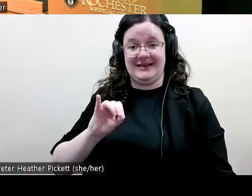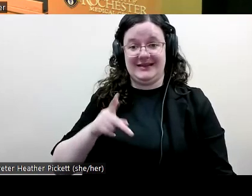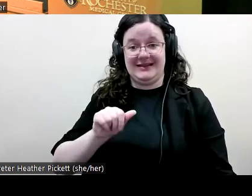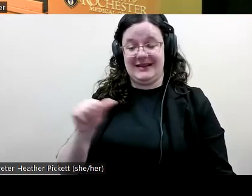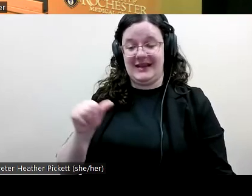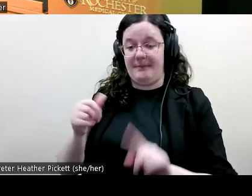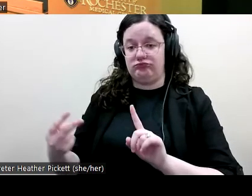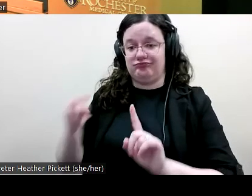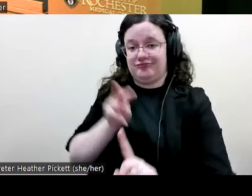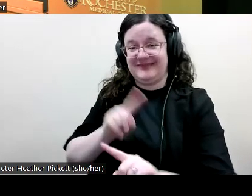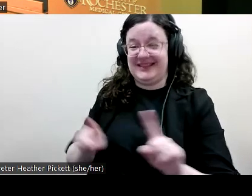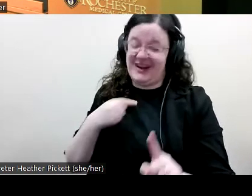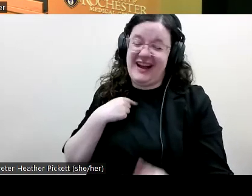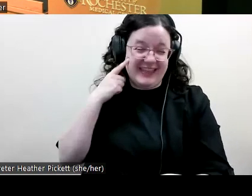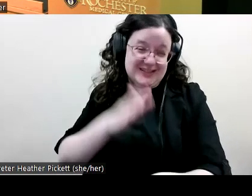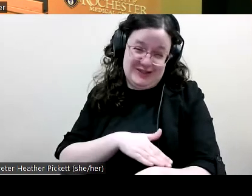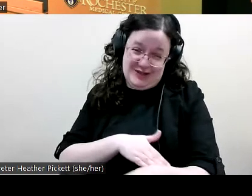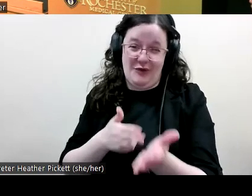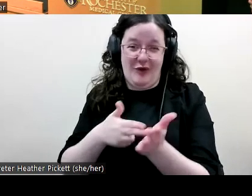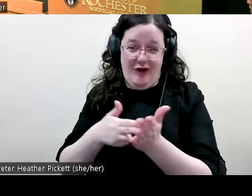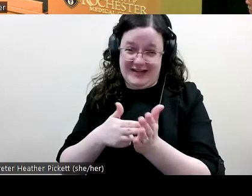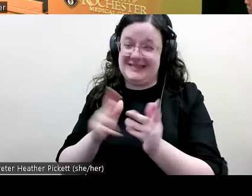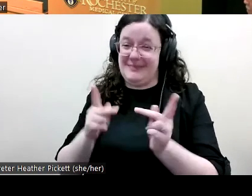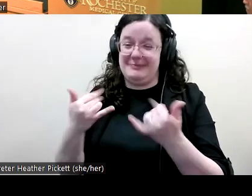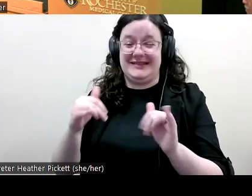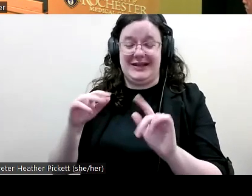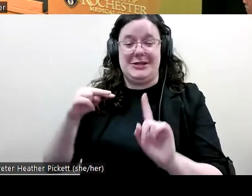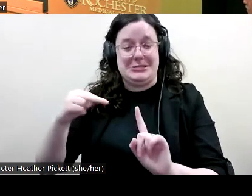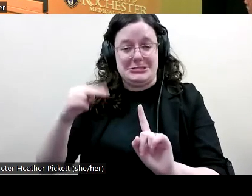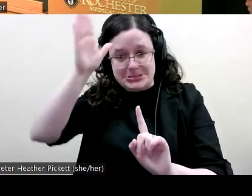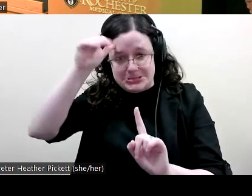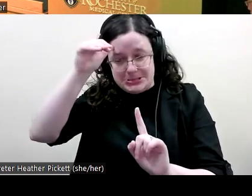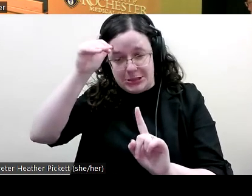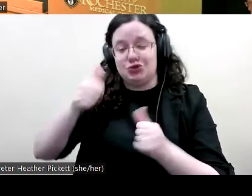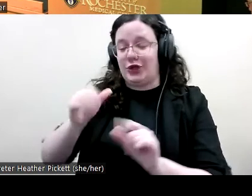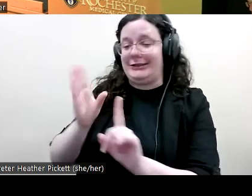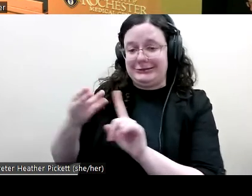coming around to be honest and we have pushed some of the hospitals in the in in the Twin Cities to